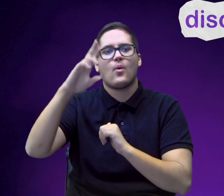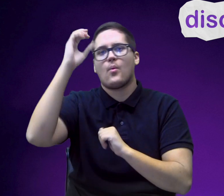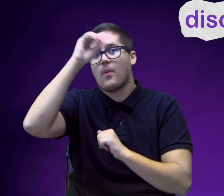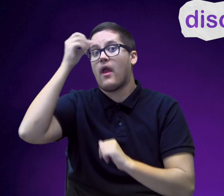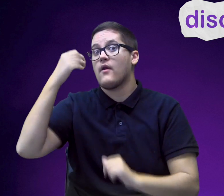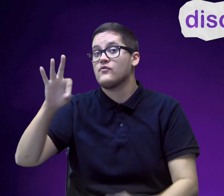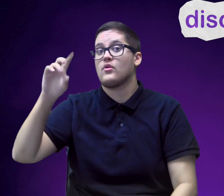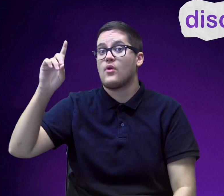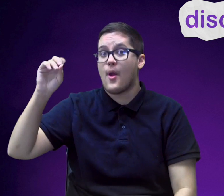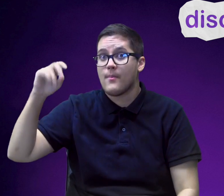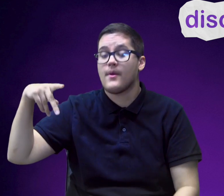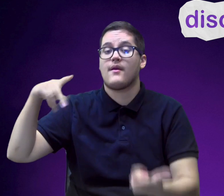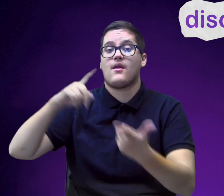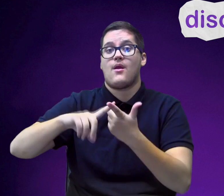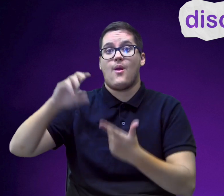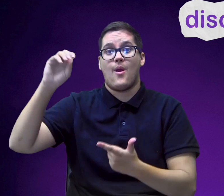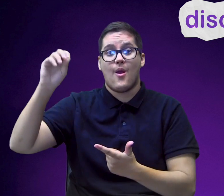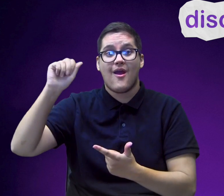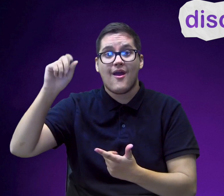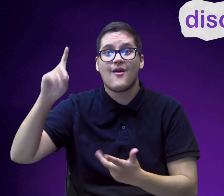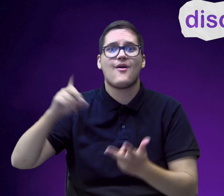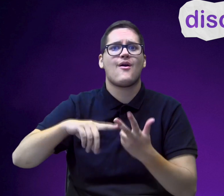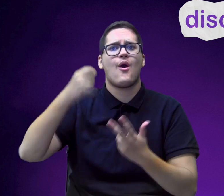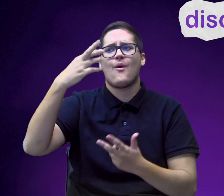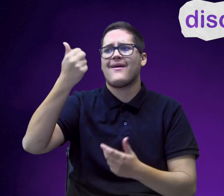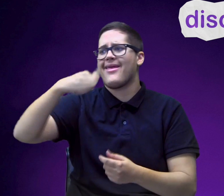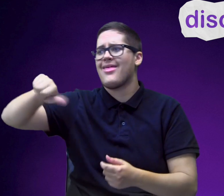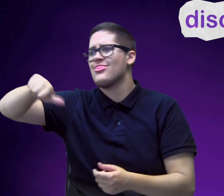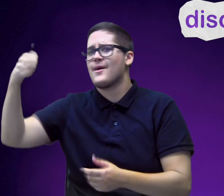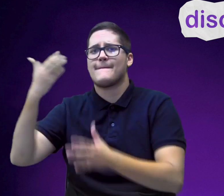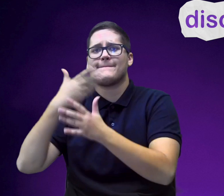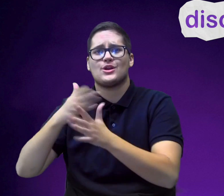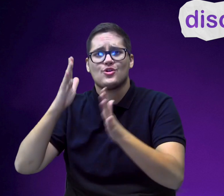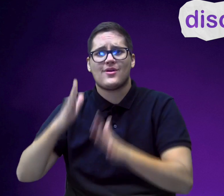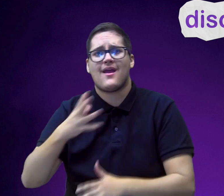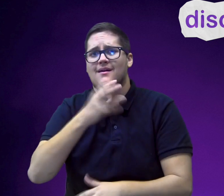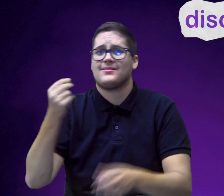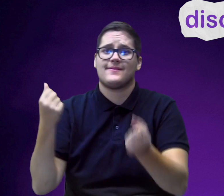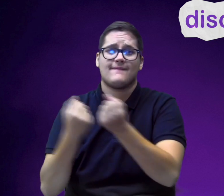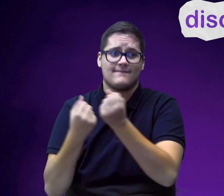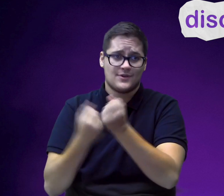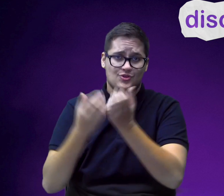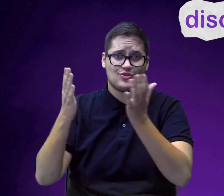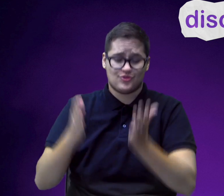of DOP and OAD or any partners or funders.